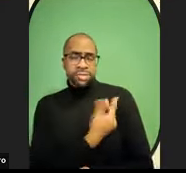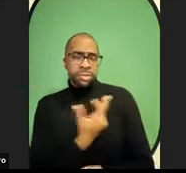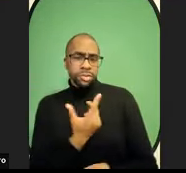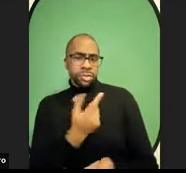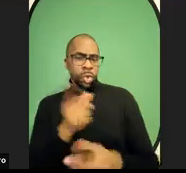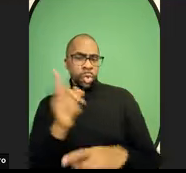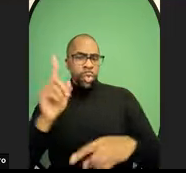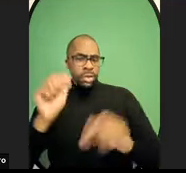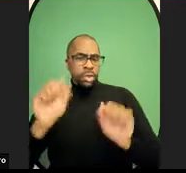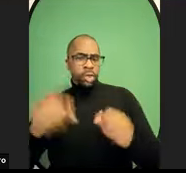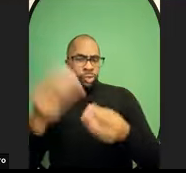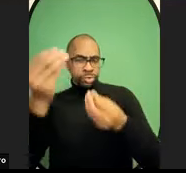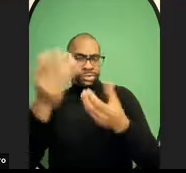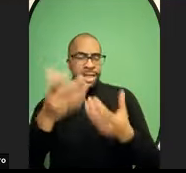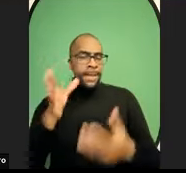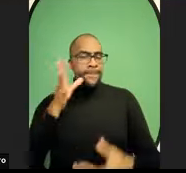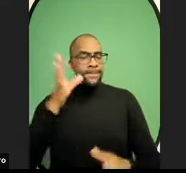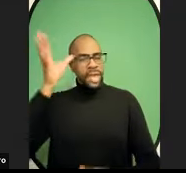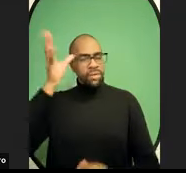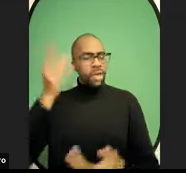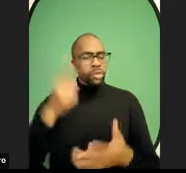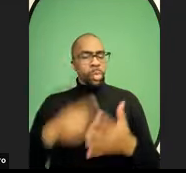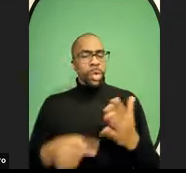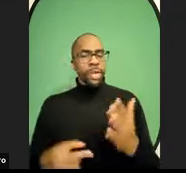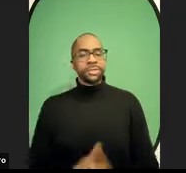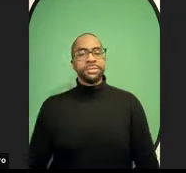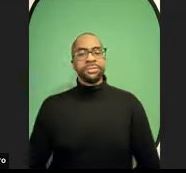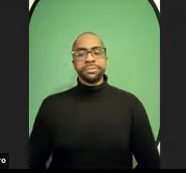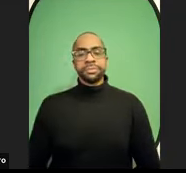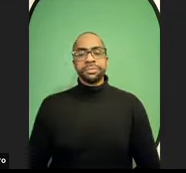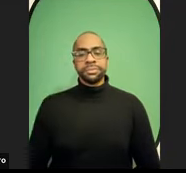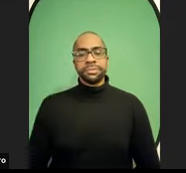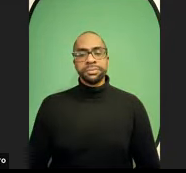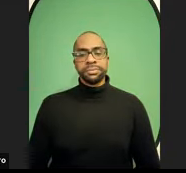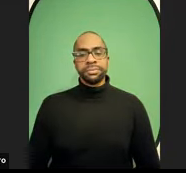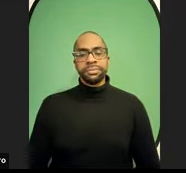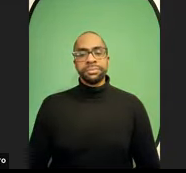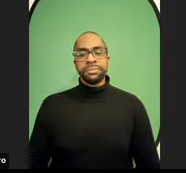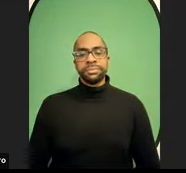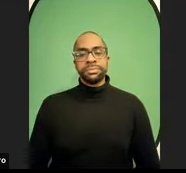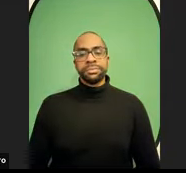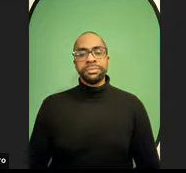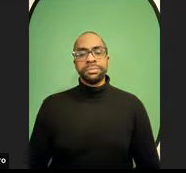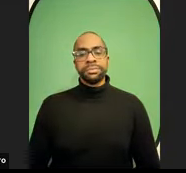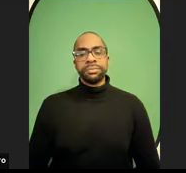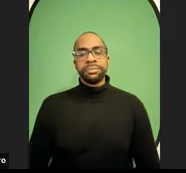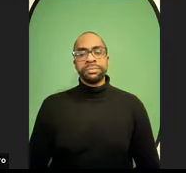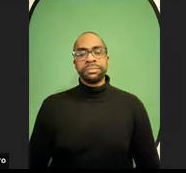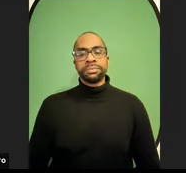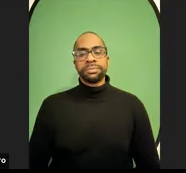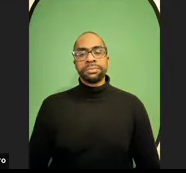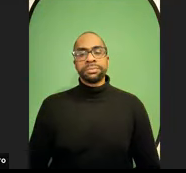children. What can you tell. what can you tell can you tell parents for that. Yeah, so Yeah.